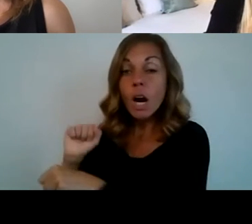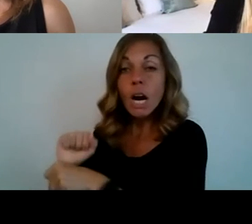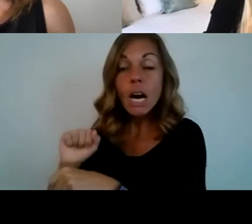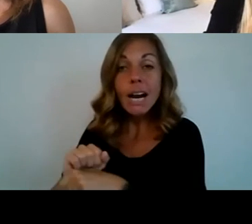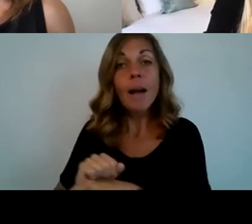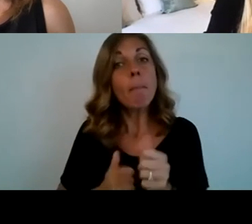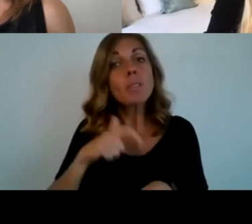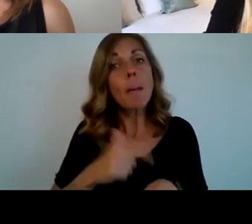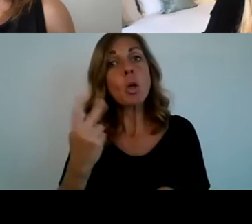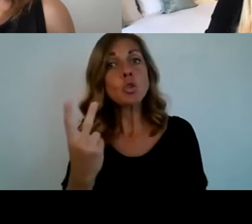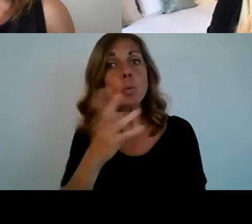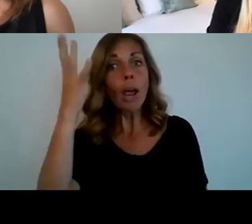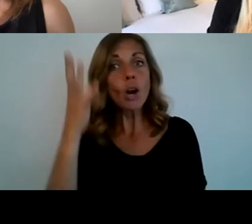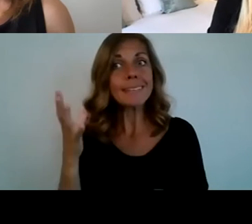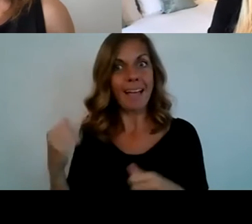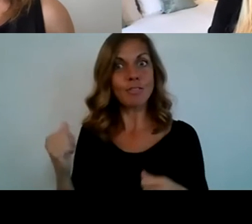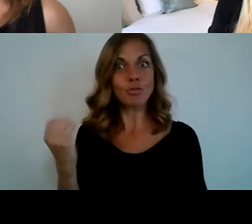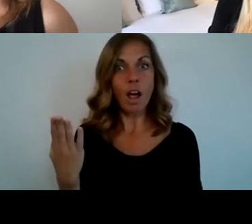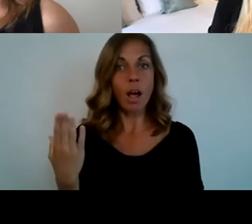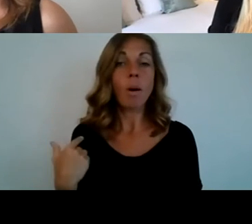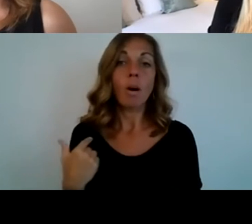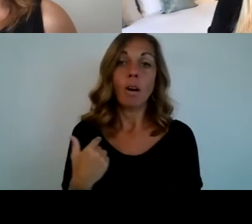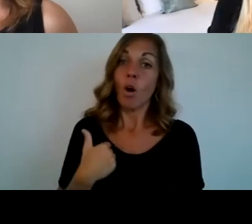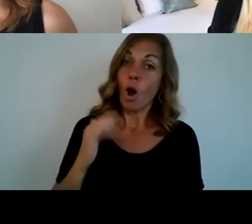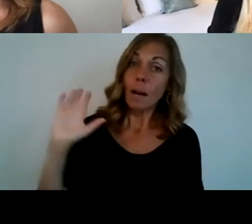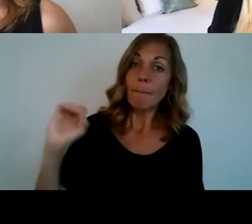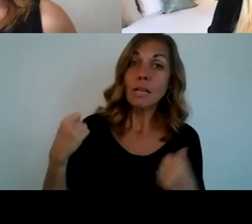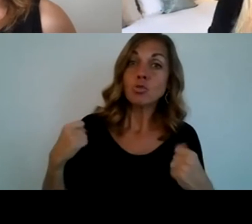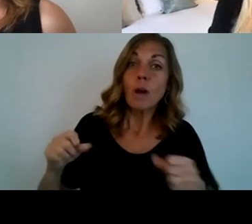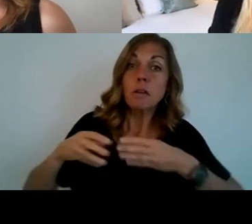mean, we're trying to be supportive and flexible. I hope Katelin will agree. Now that I've got